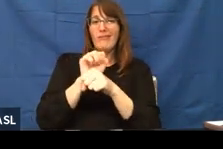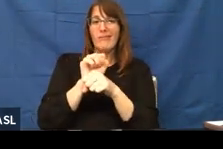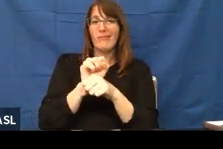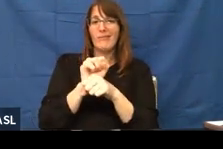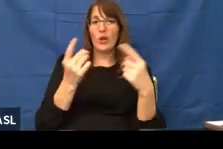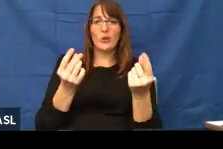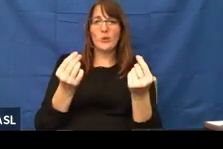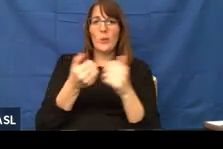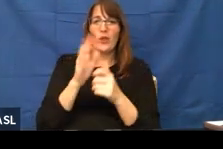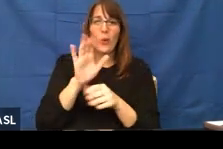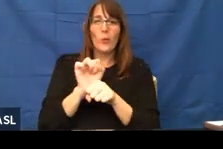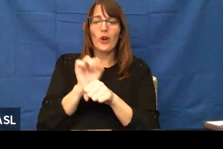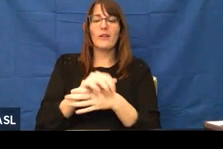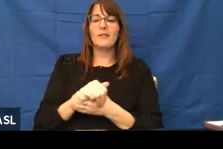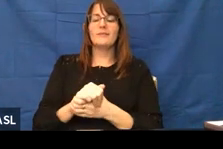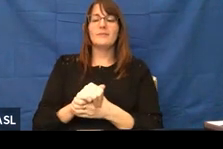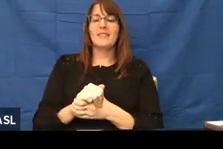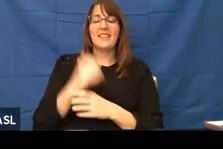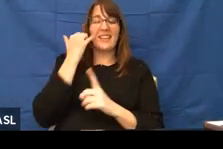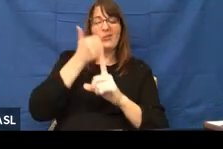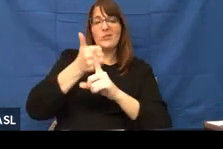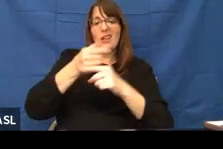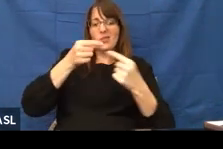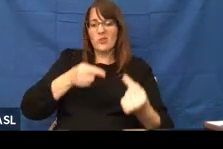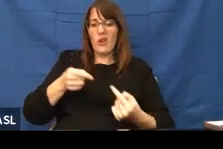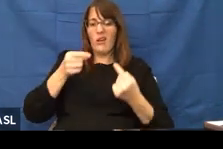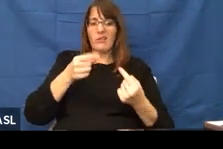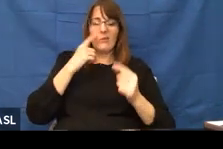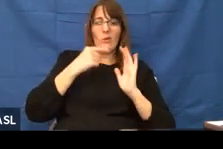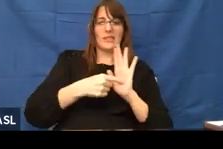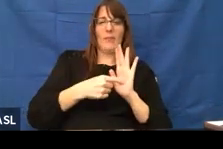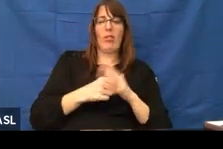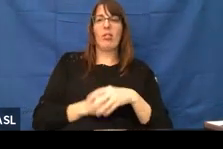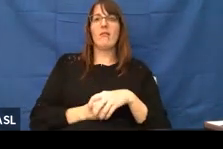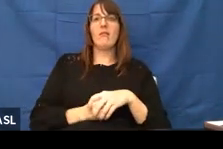Jewyl Alderson Clarke, SDCOE: If you are struggling to find examples for a particular